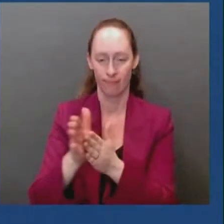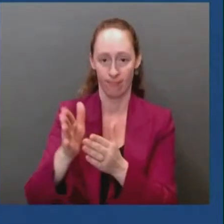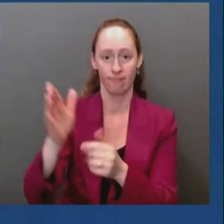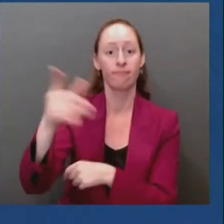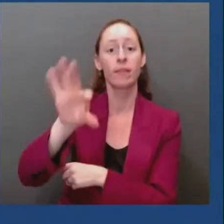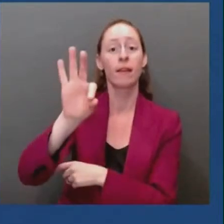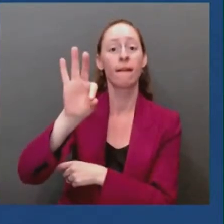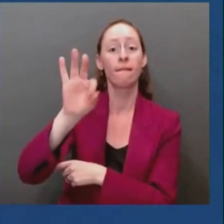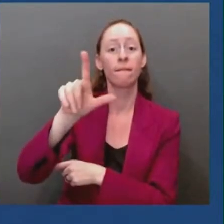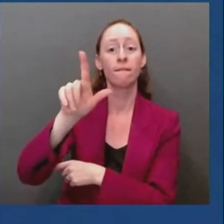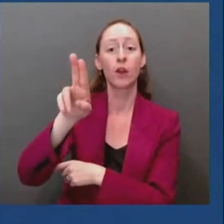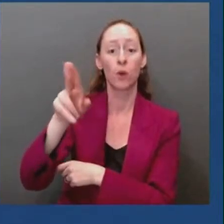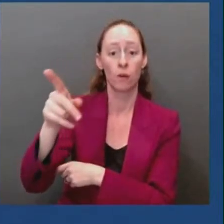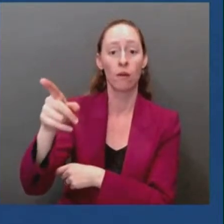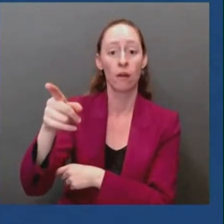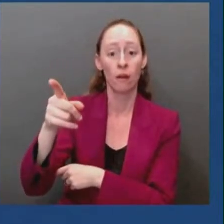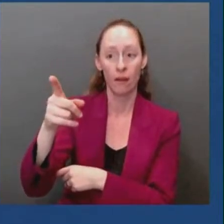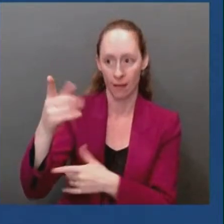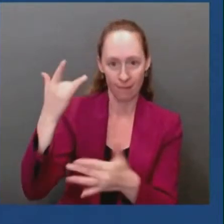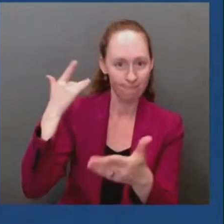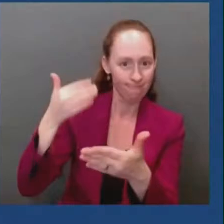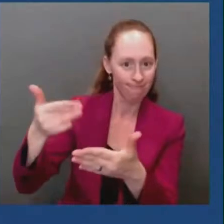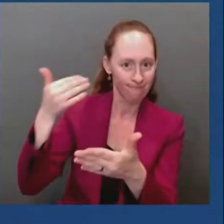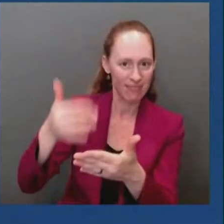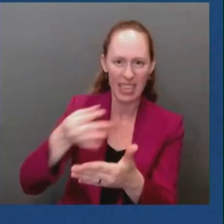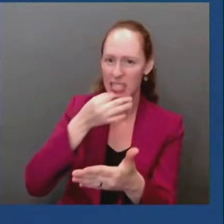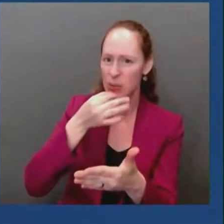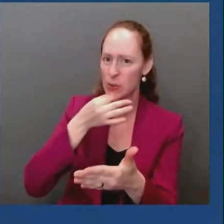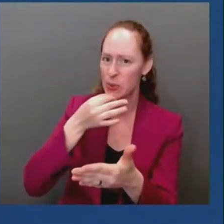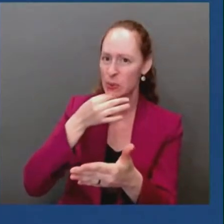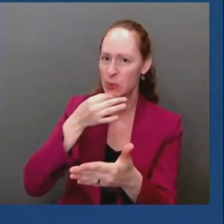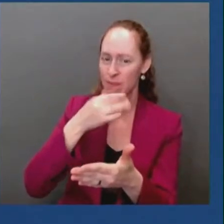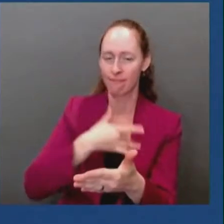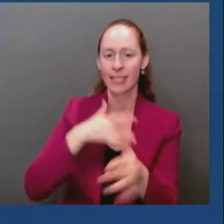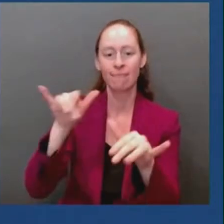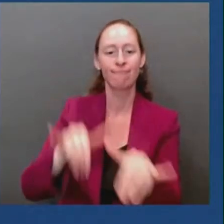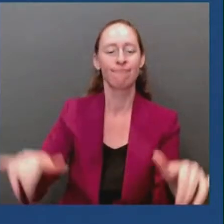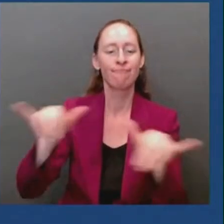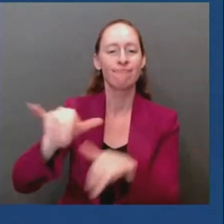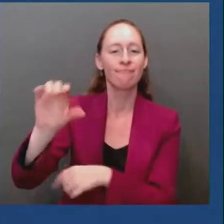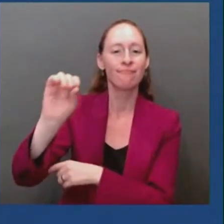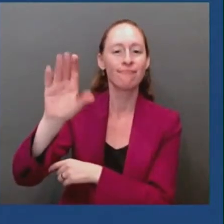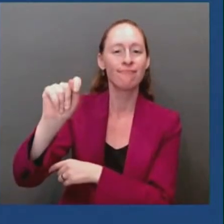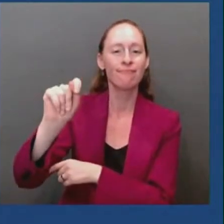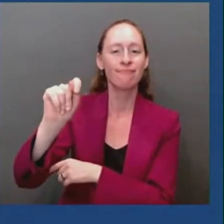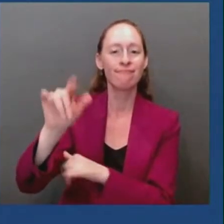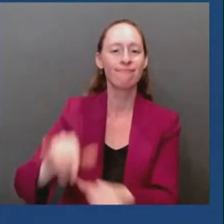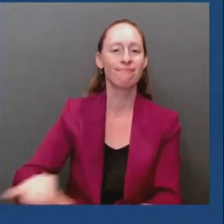INTO EARLY OCTOBER, WE EXPECT MILLIONS WILL CHOOSE TO GET